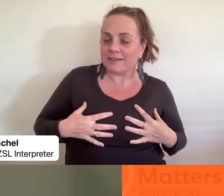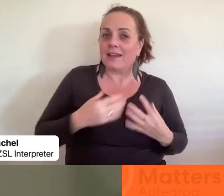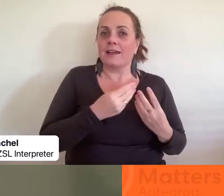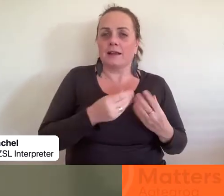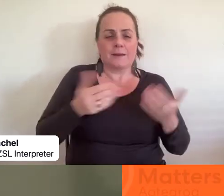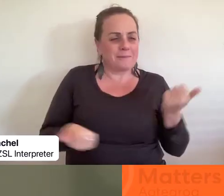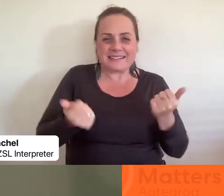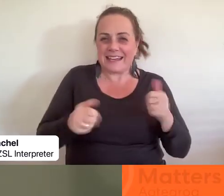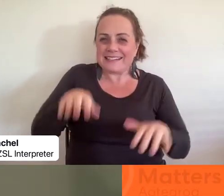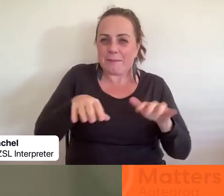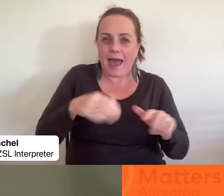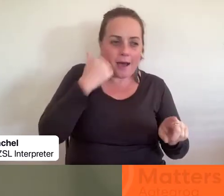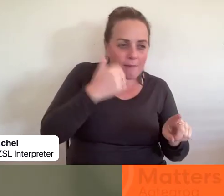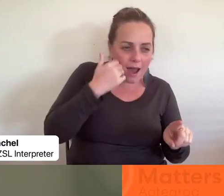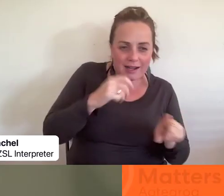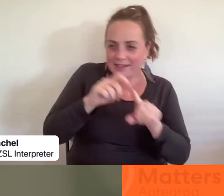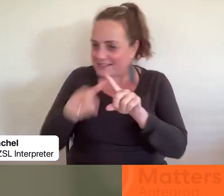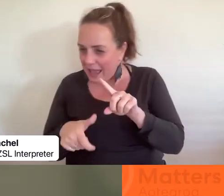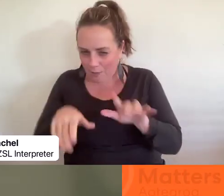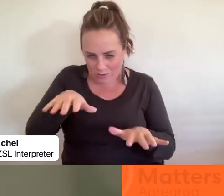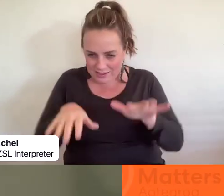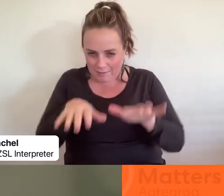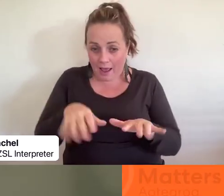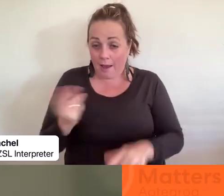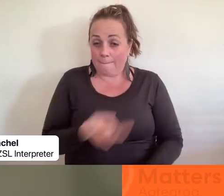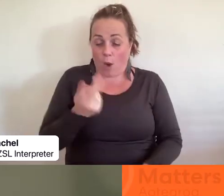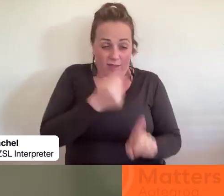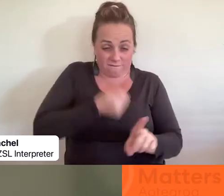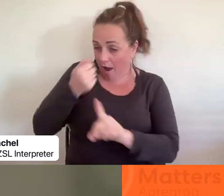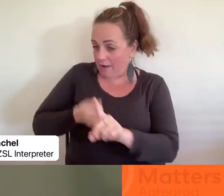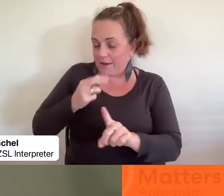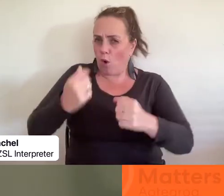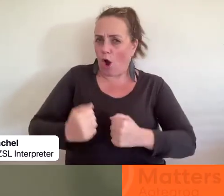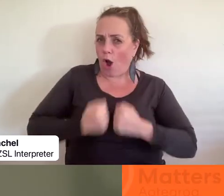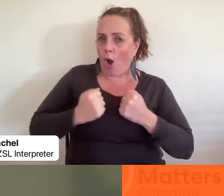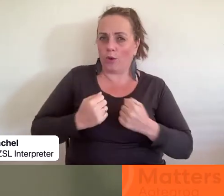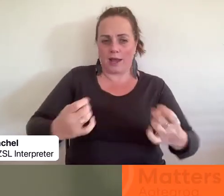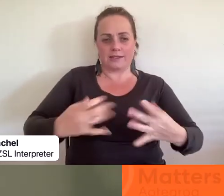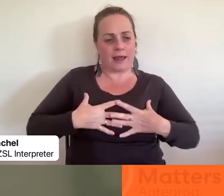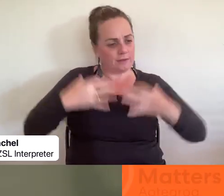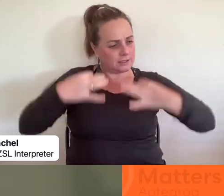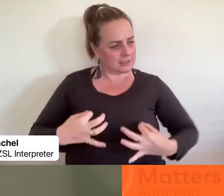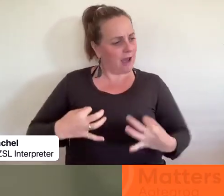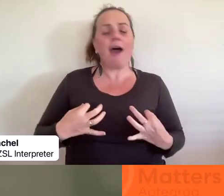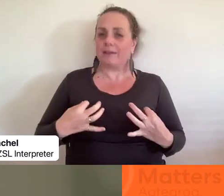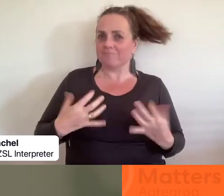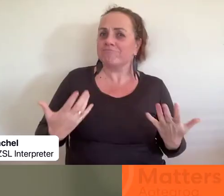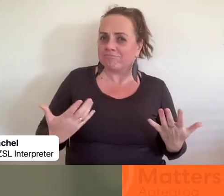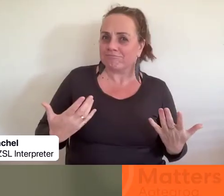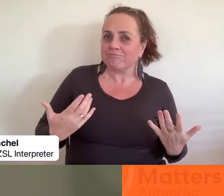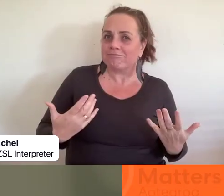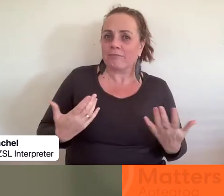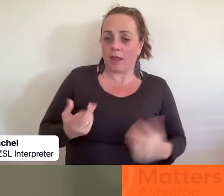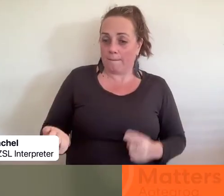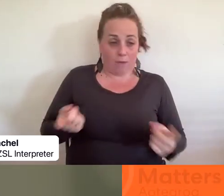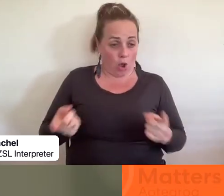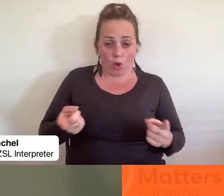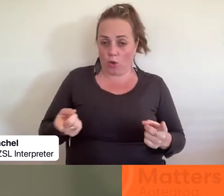and disabled. Both are fighting for our own self determination. Both are fighting for our rights